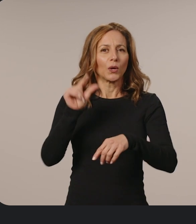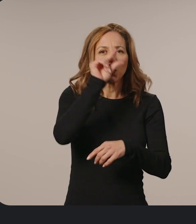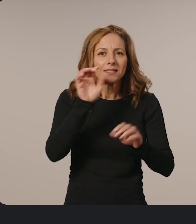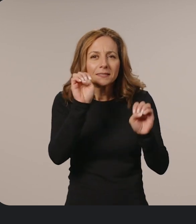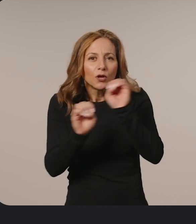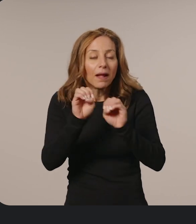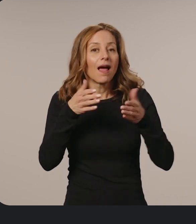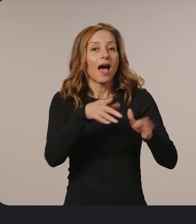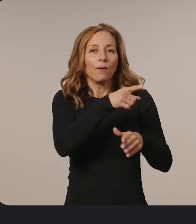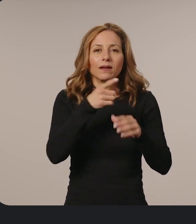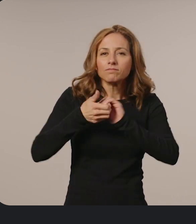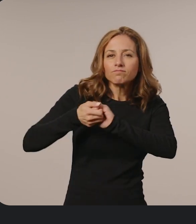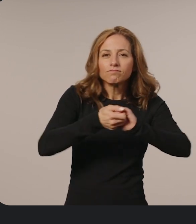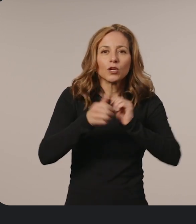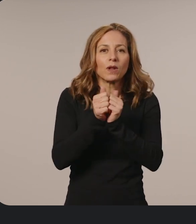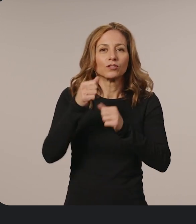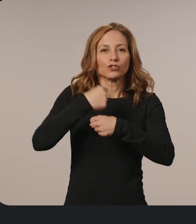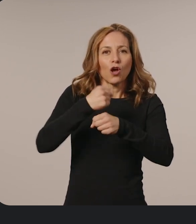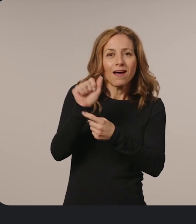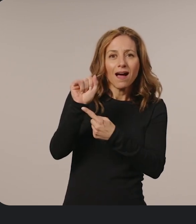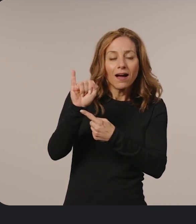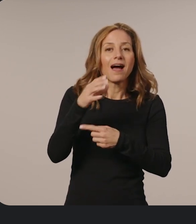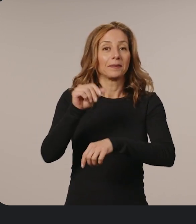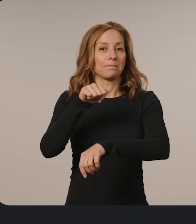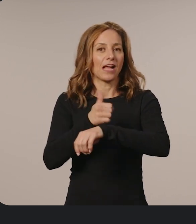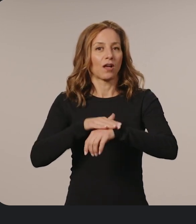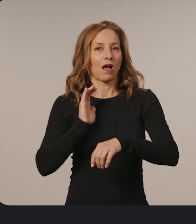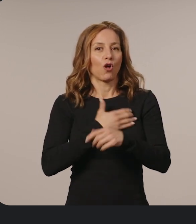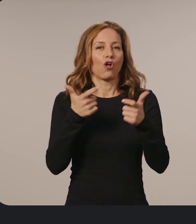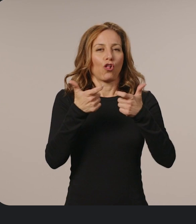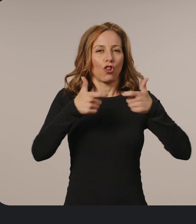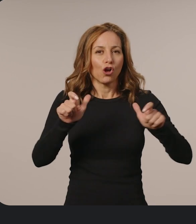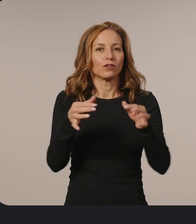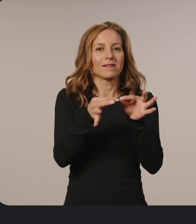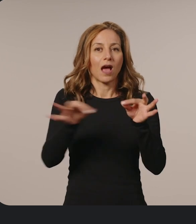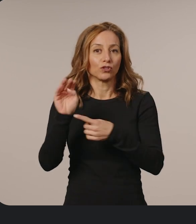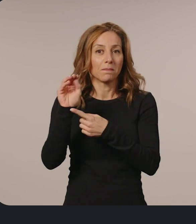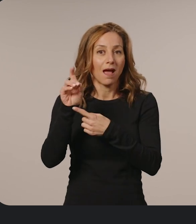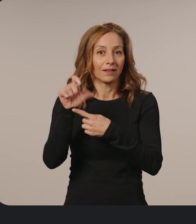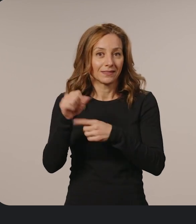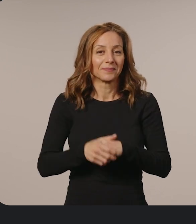experiment that lets you collaborate directly with generative AI. And it is based on some of our large language models.